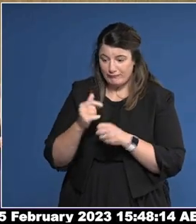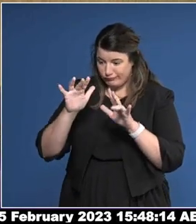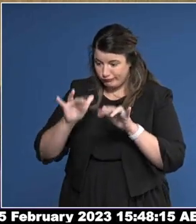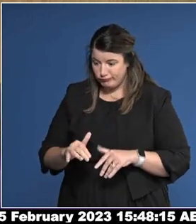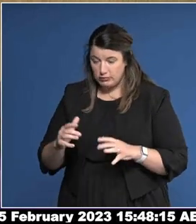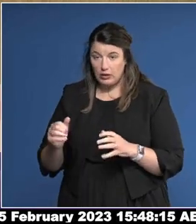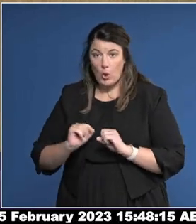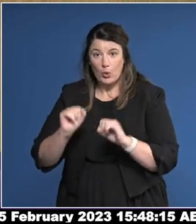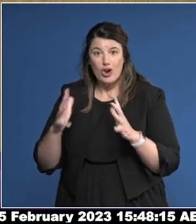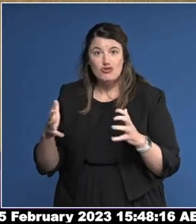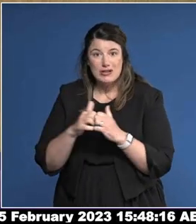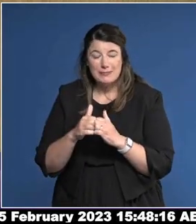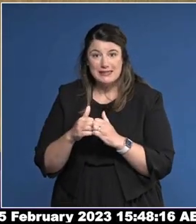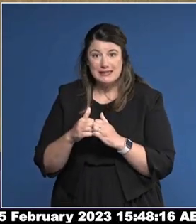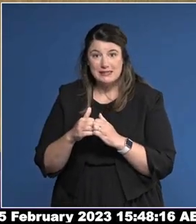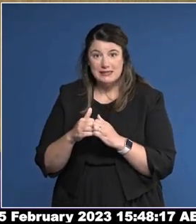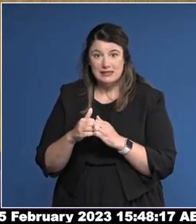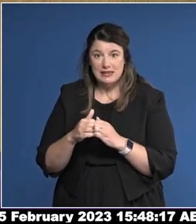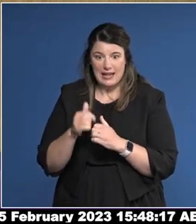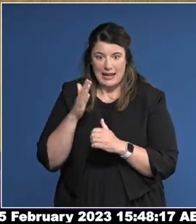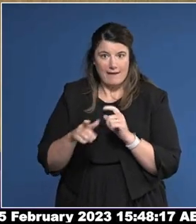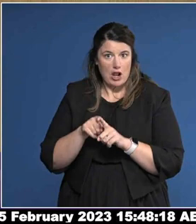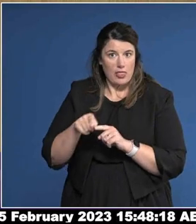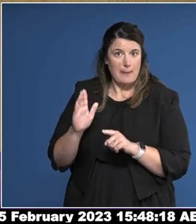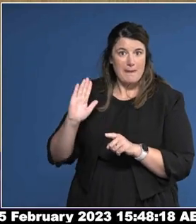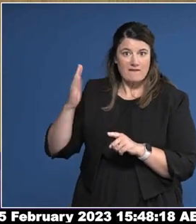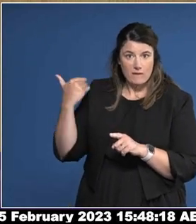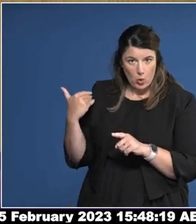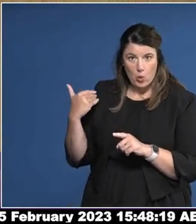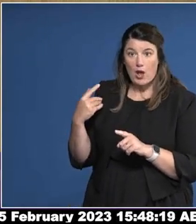not been there previously and, through that moving process, potentially is not there